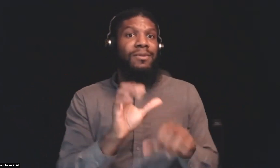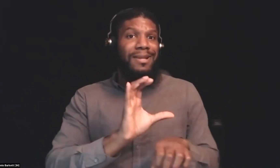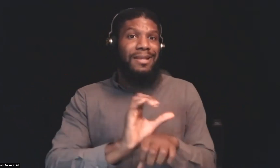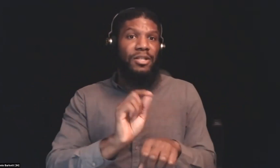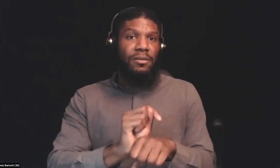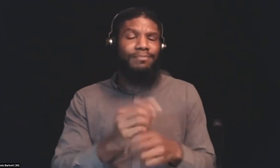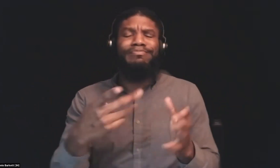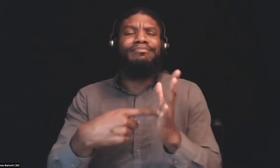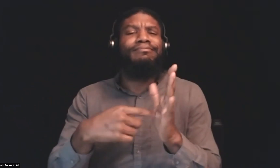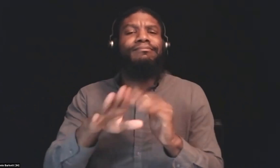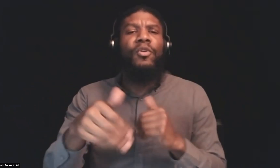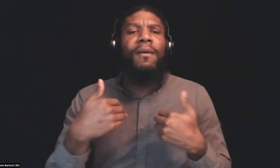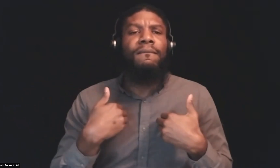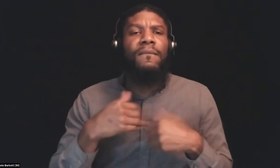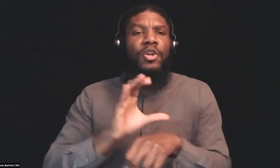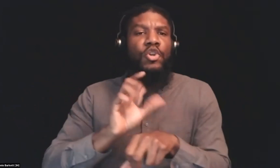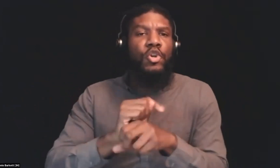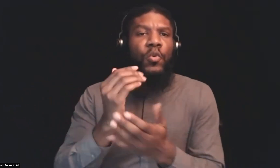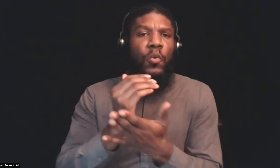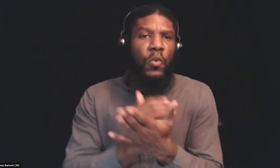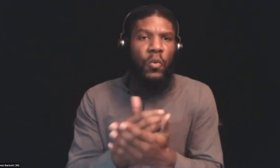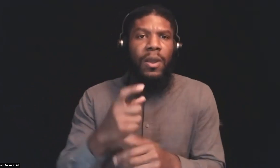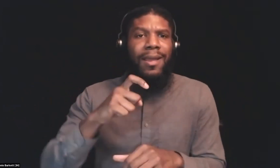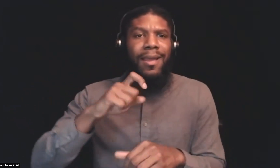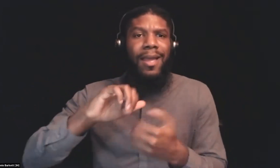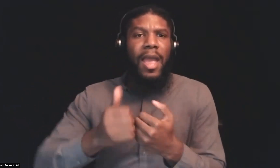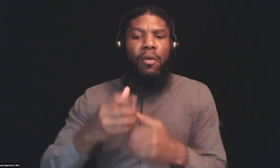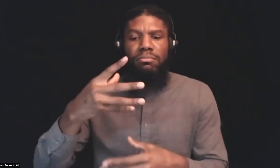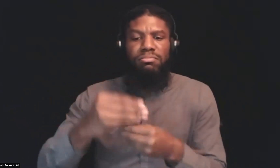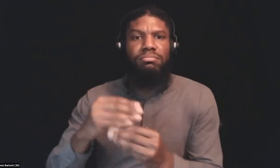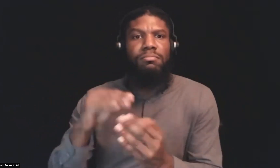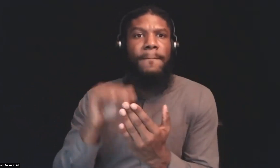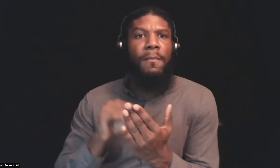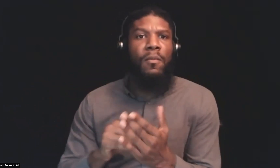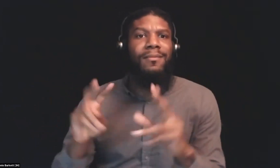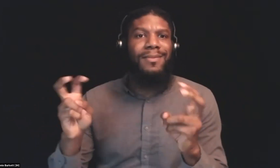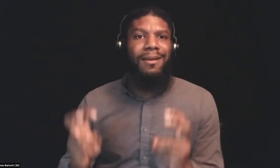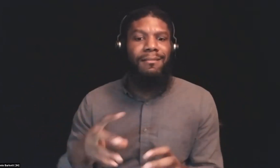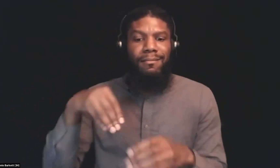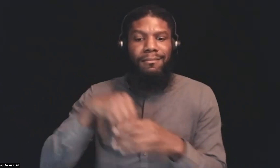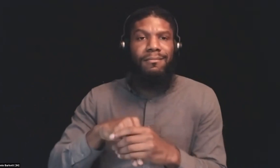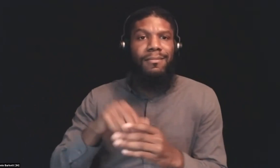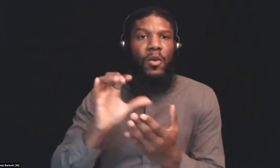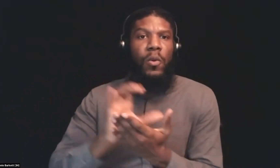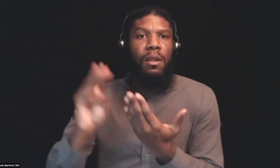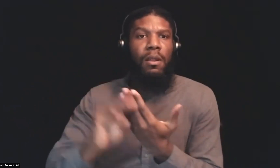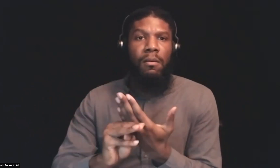are we building these types of topics into that course? For my context here, we have